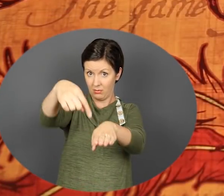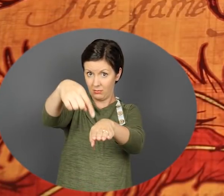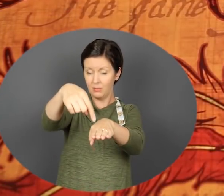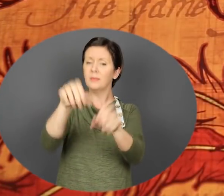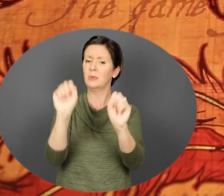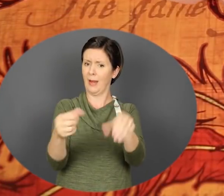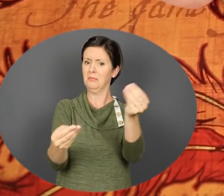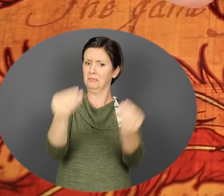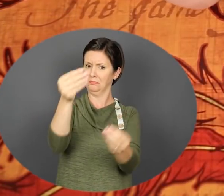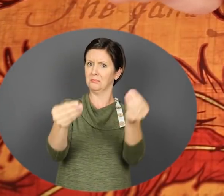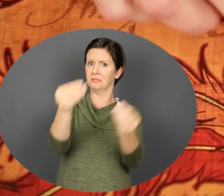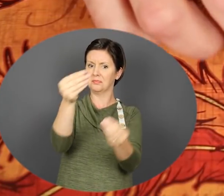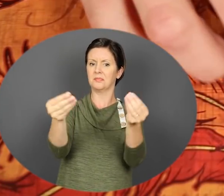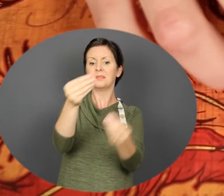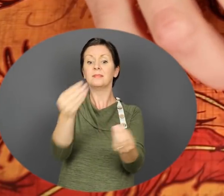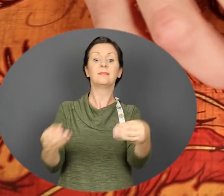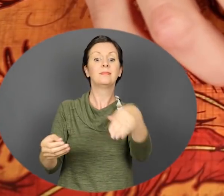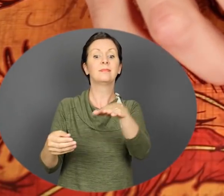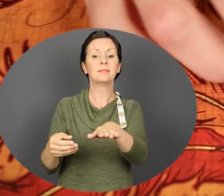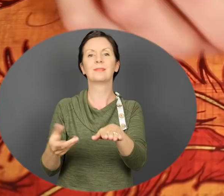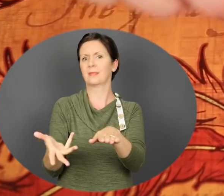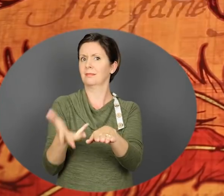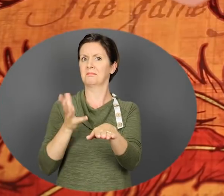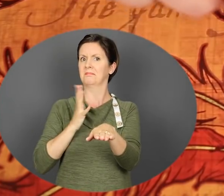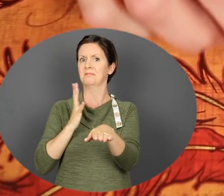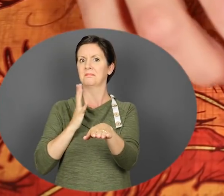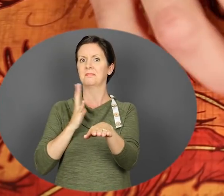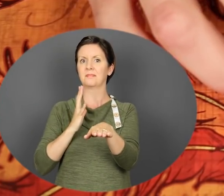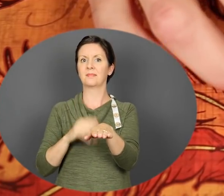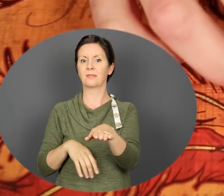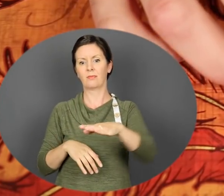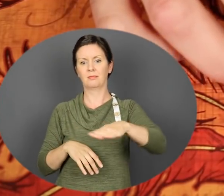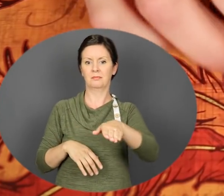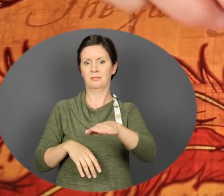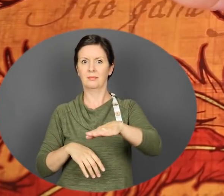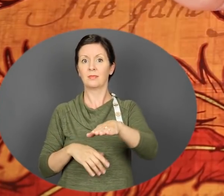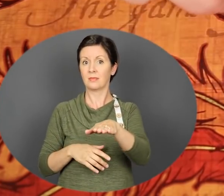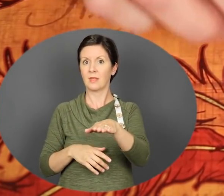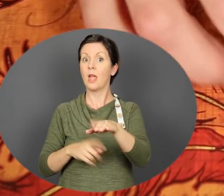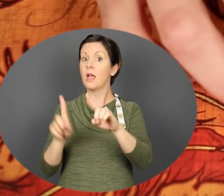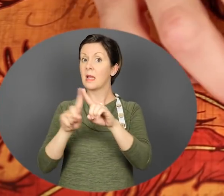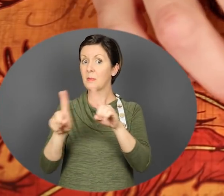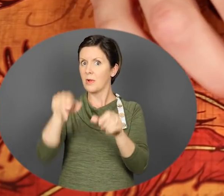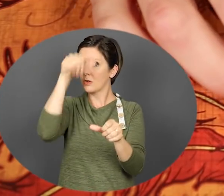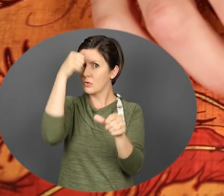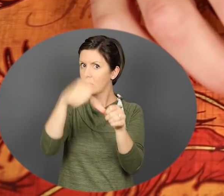you can rotate it in any one of the 4 different directions. Just keep in mind you’re not